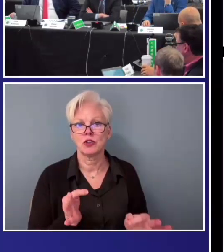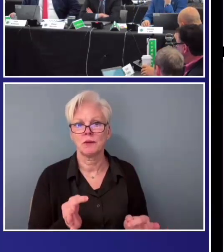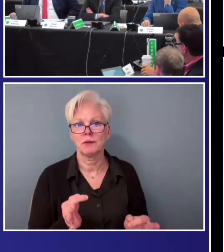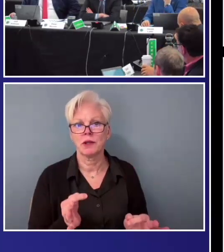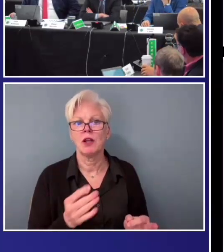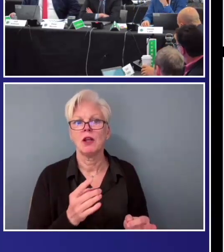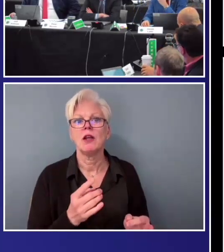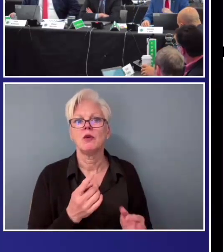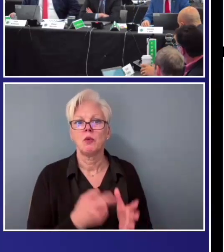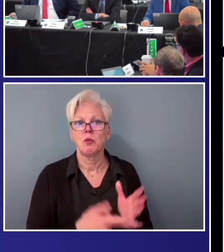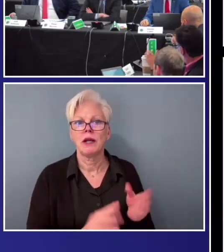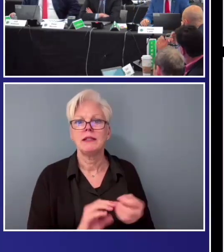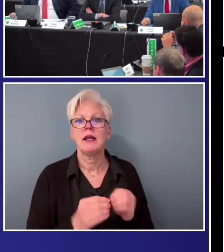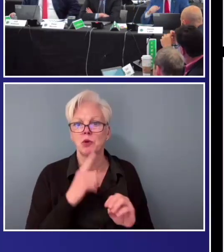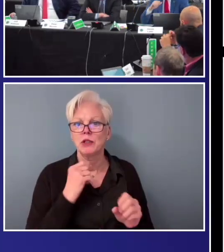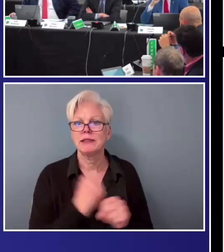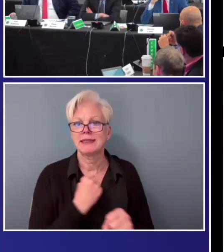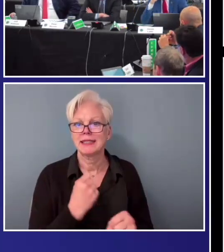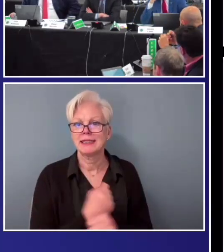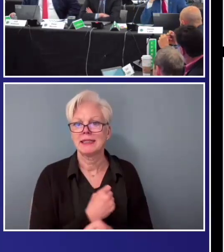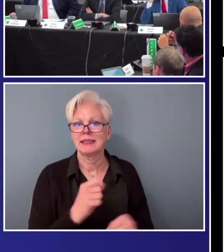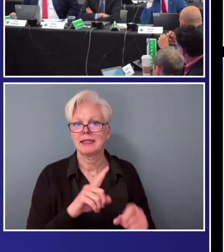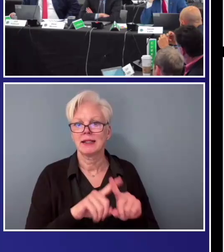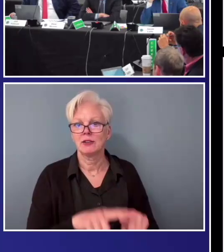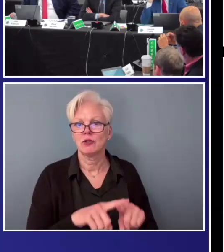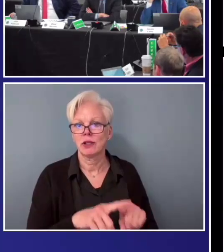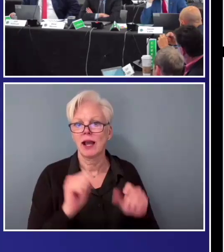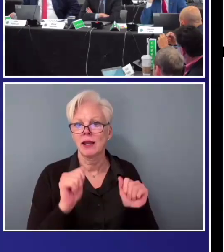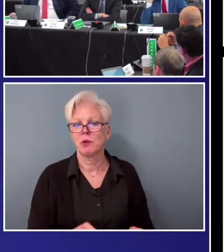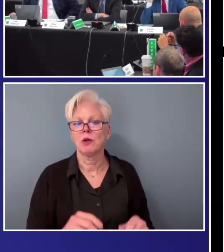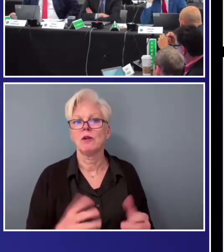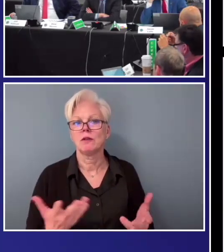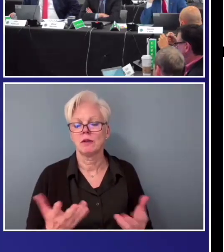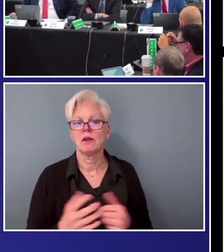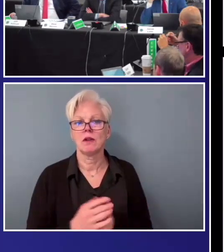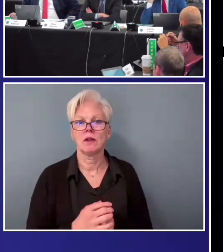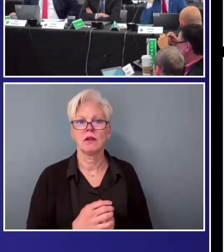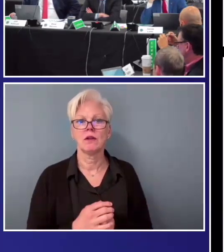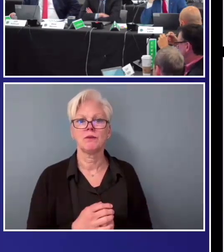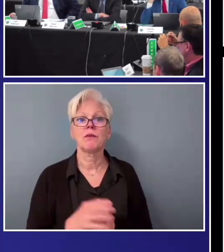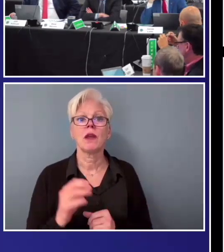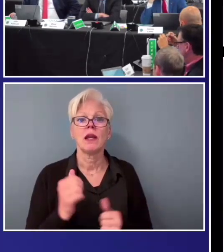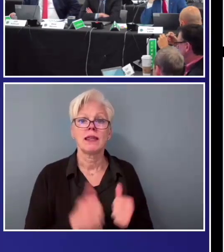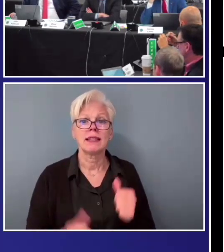reliable? The, the Secretary likely would